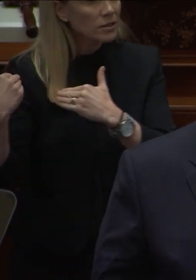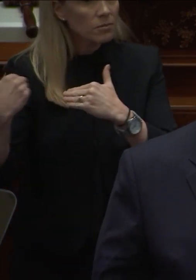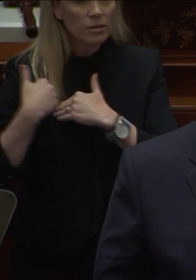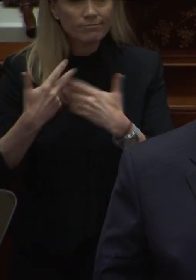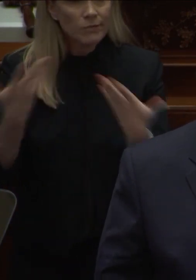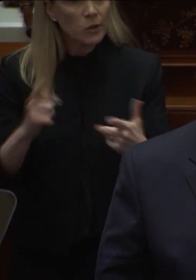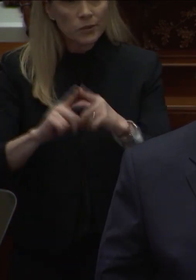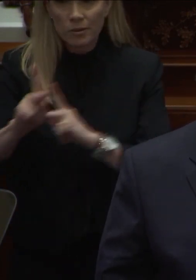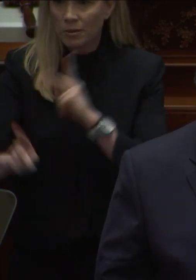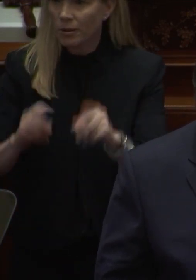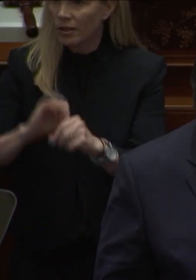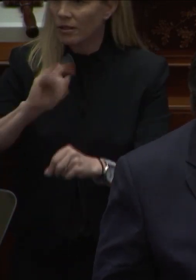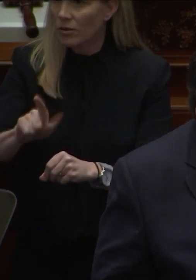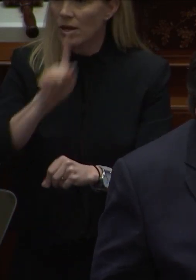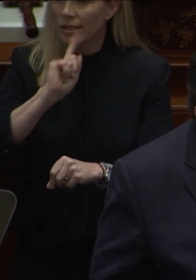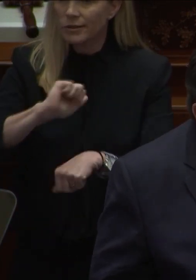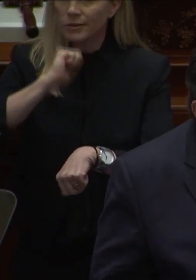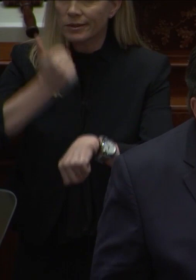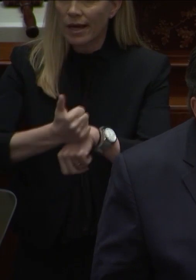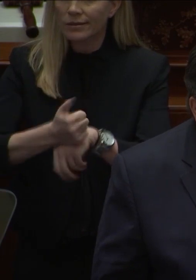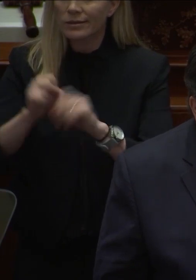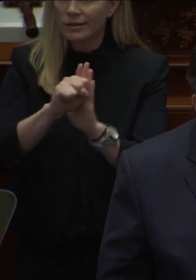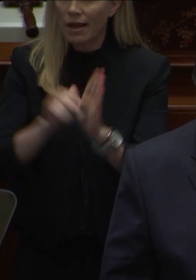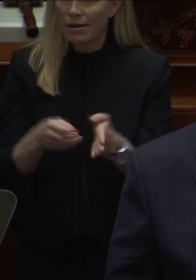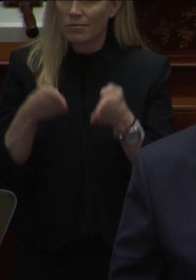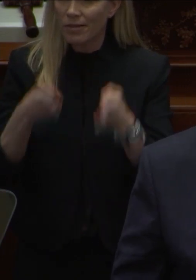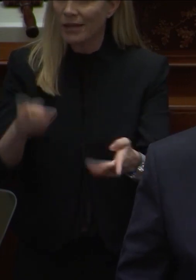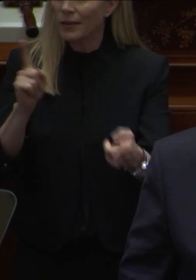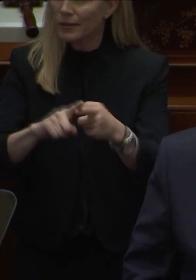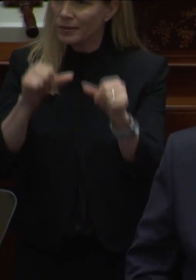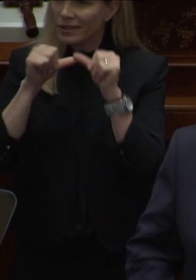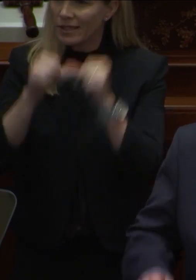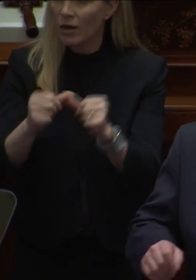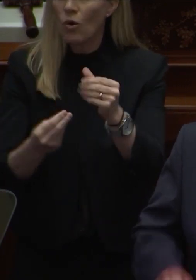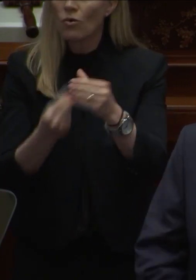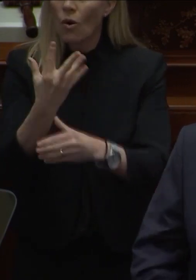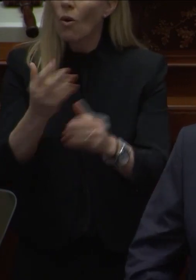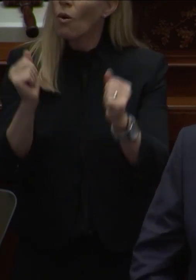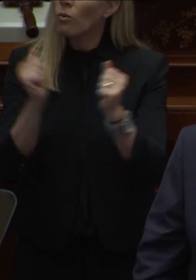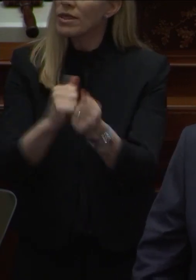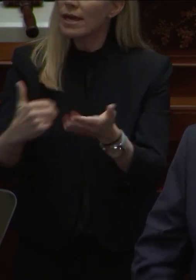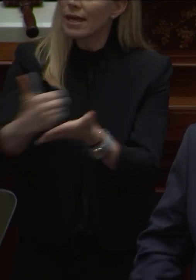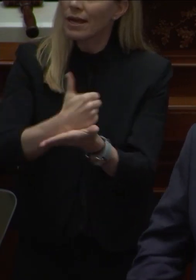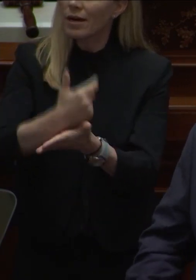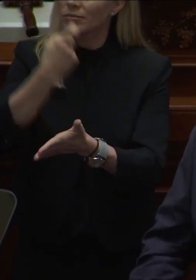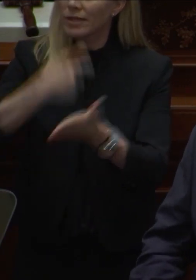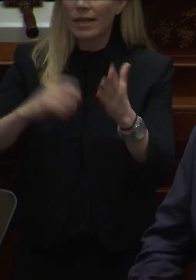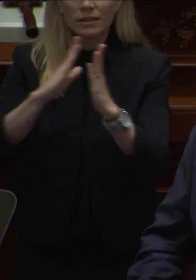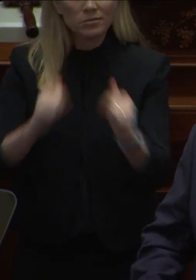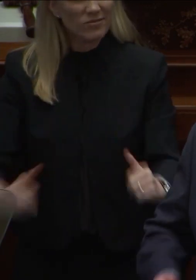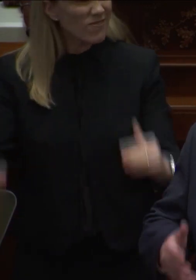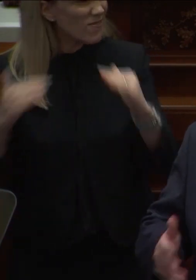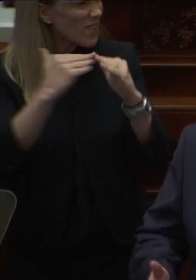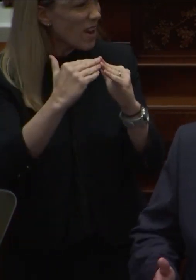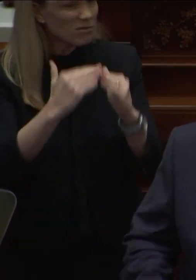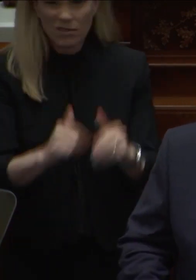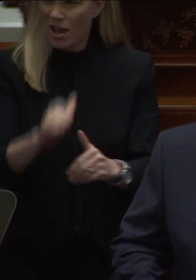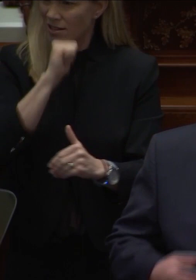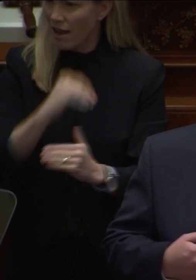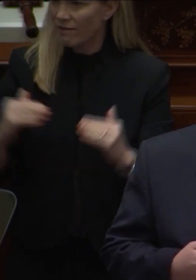ULTIMATELY OUR CHIEF RESPONSIBILITY TO THE PEOPLE OF ILLINOIS IS TO SET THIS STATE ON A PATH TO SUSTAINABLE GROWTH